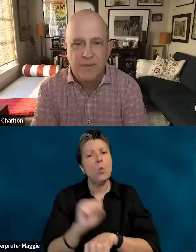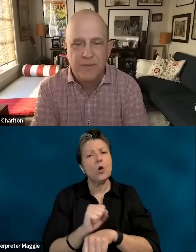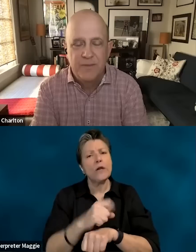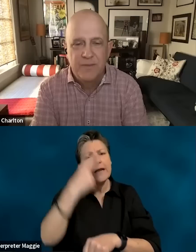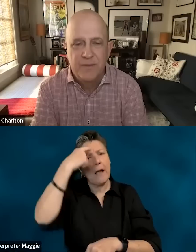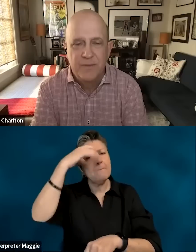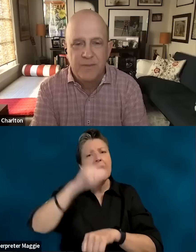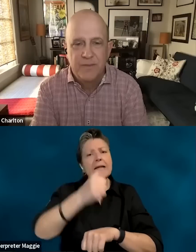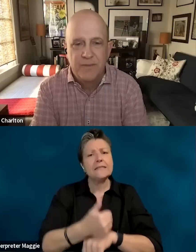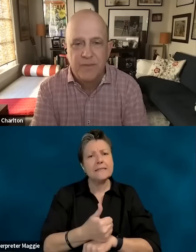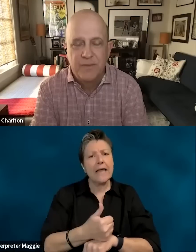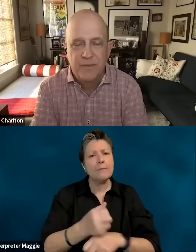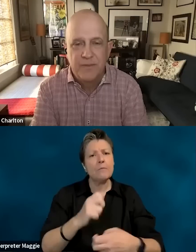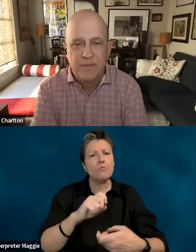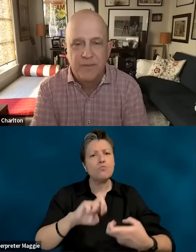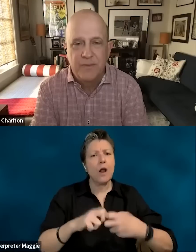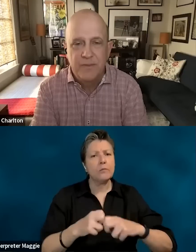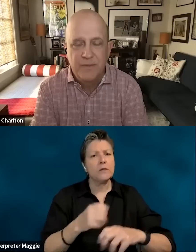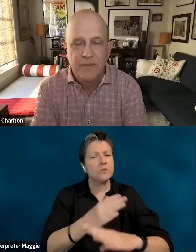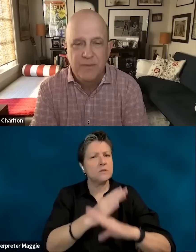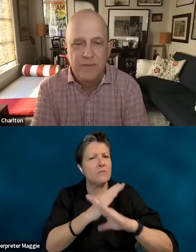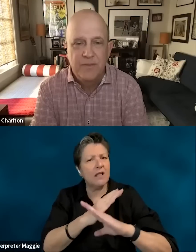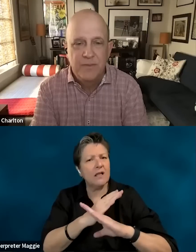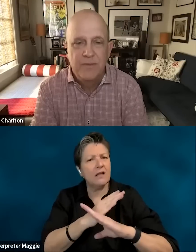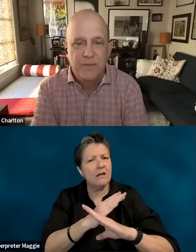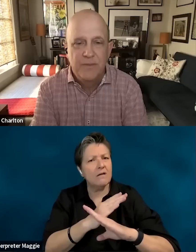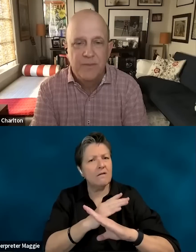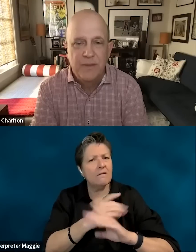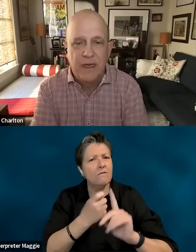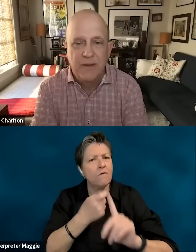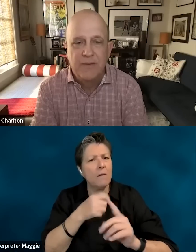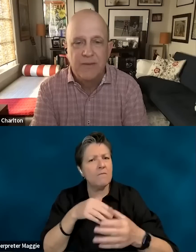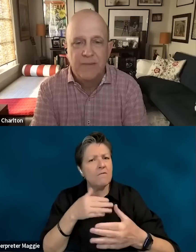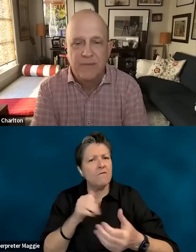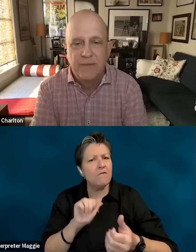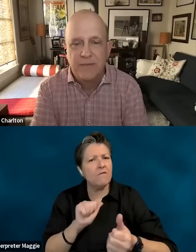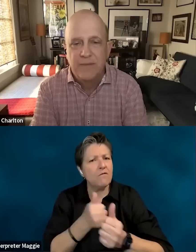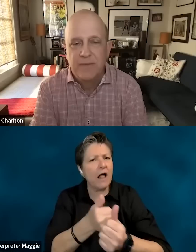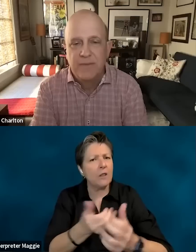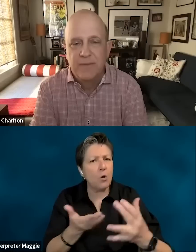that might be holding you back from following through. And I think that's really big.